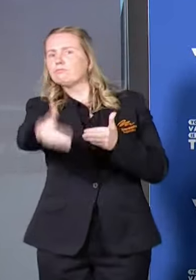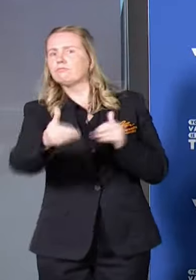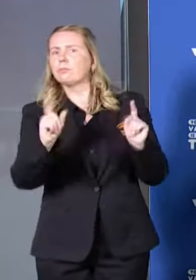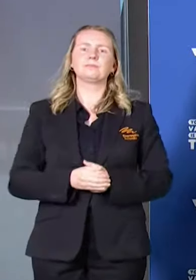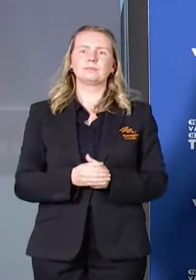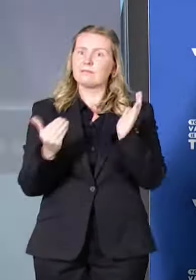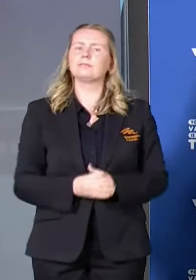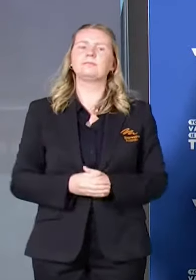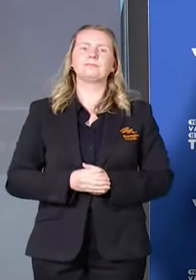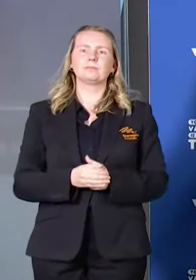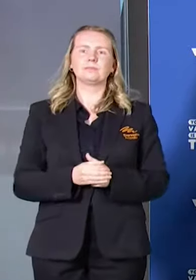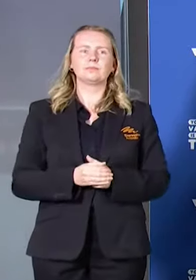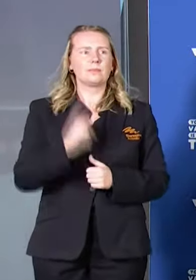Everyone just chill and take a chill pill.